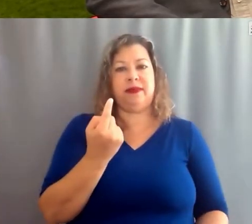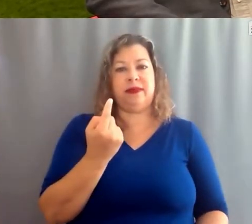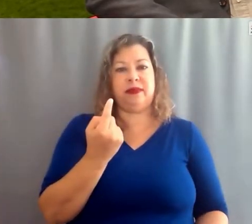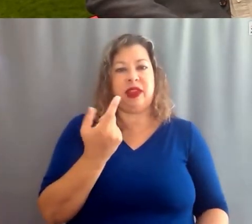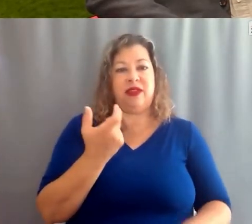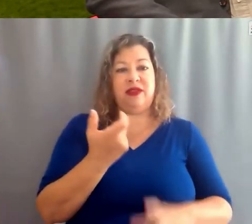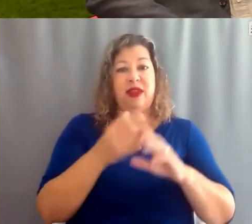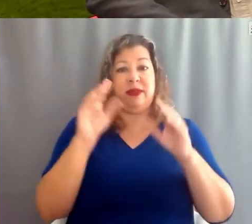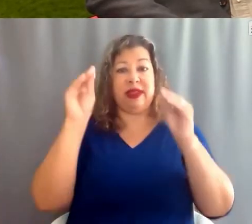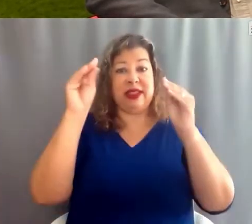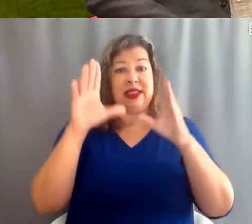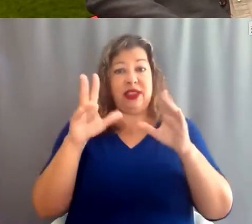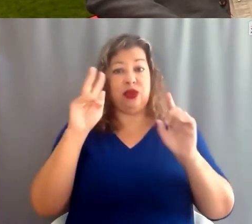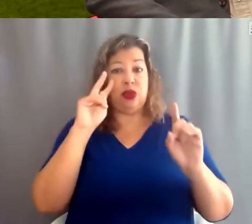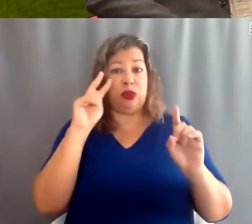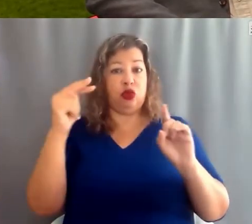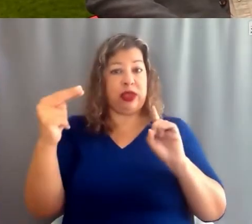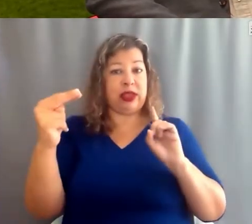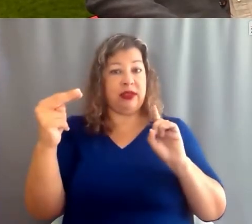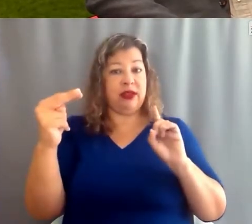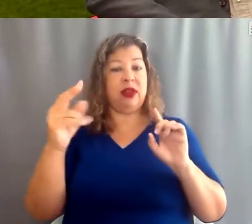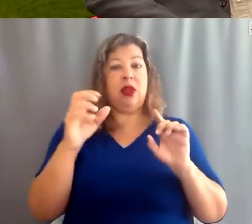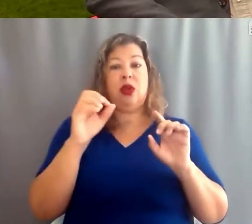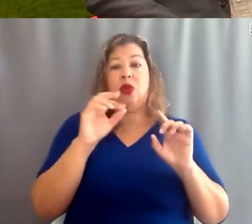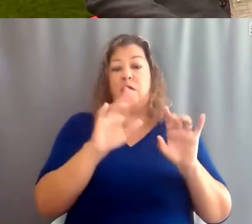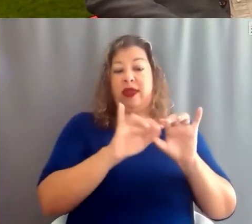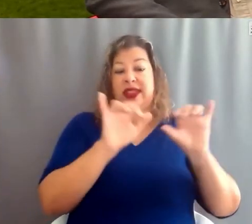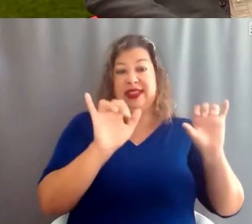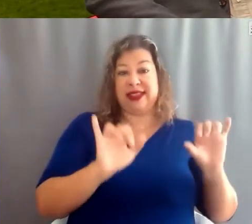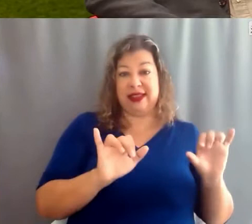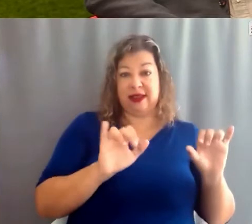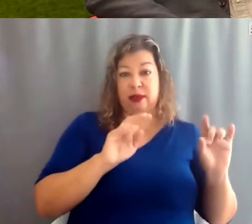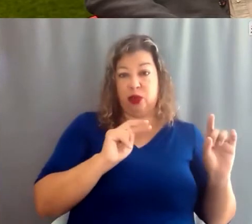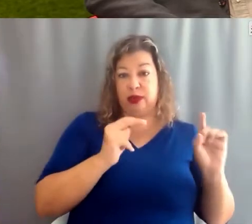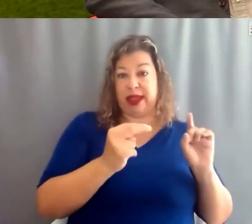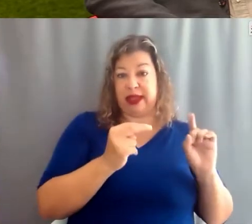system's perspective, but thought of us as people.